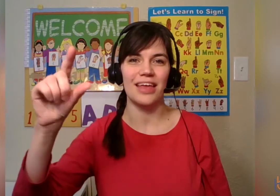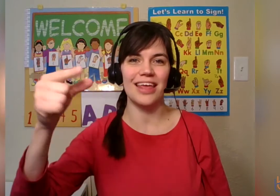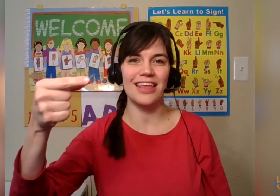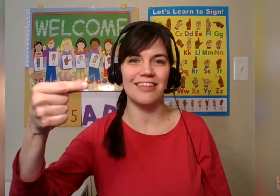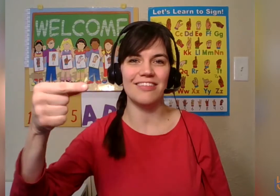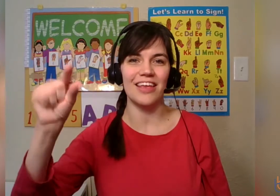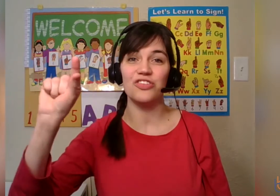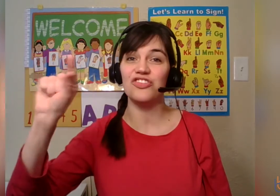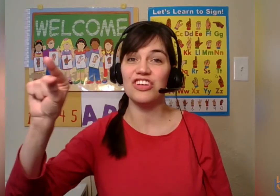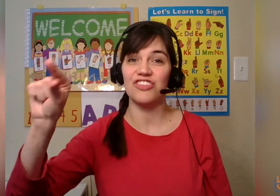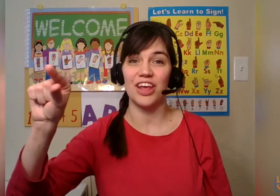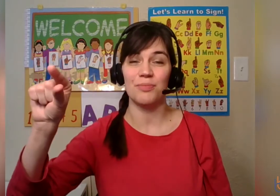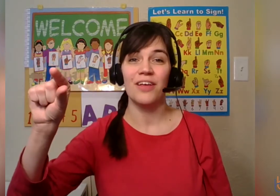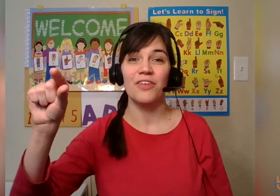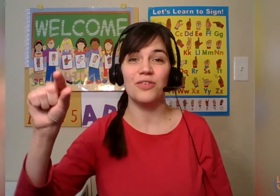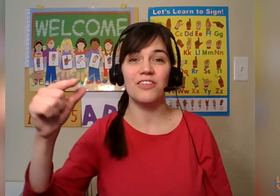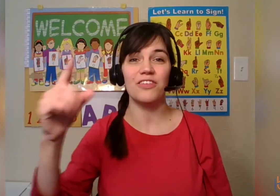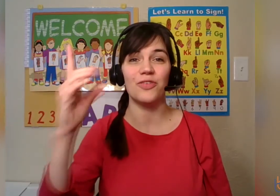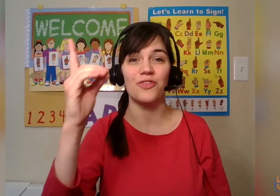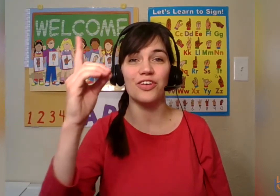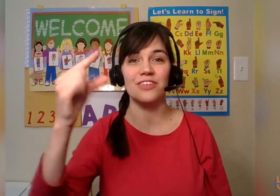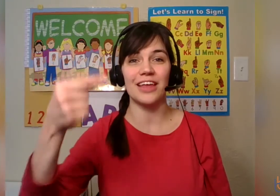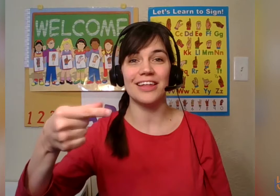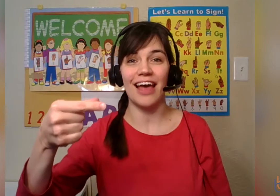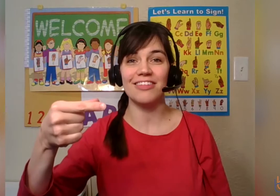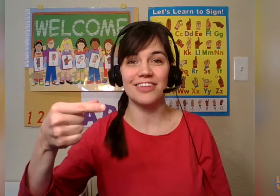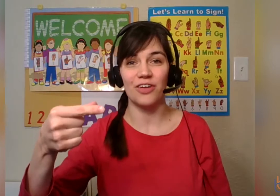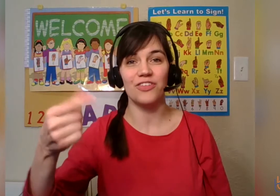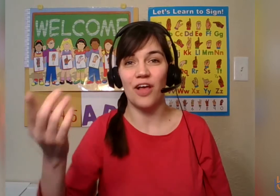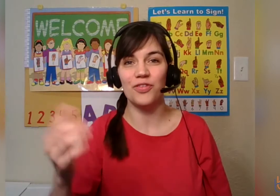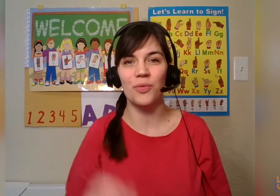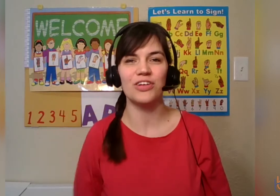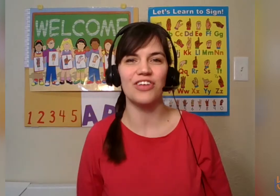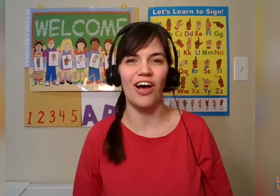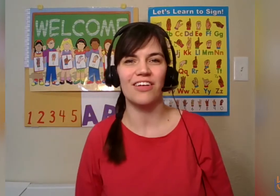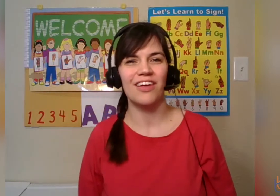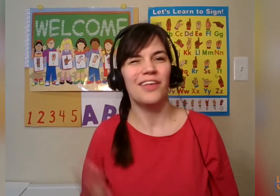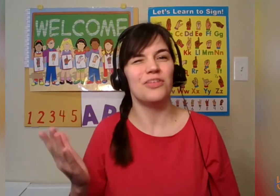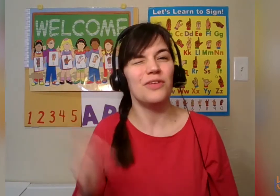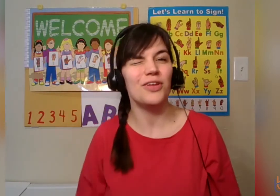ends in a G-shape, so this is the first and last letters of the word dog. So even